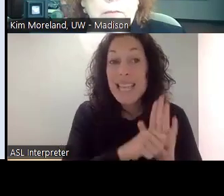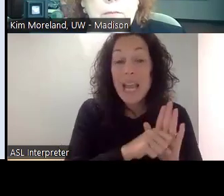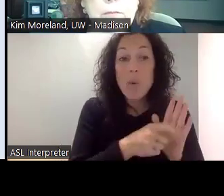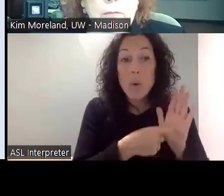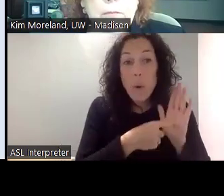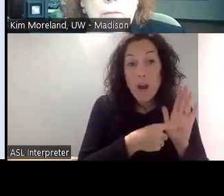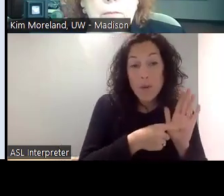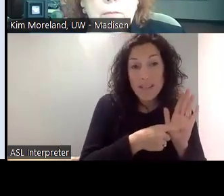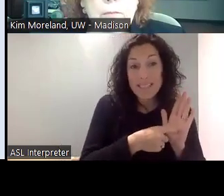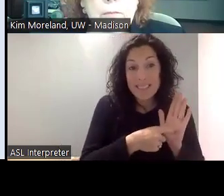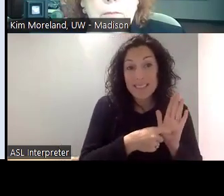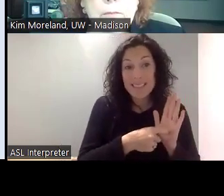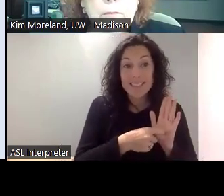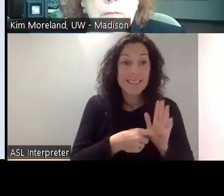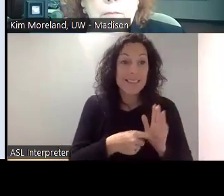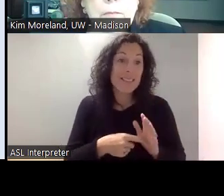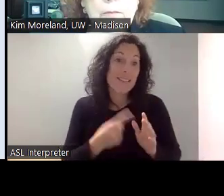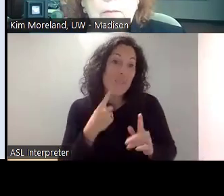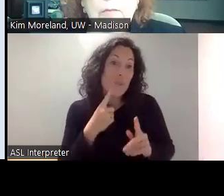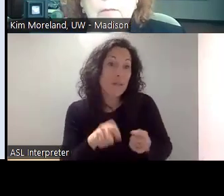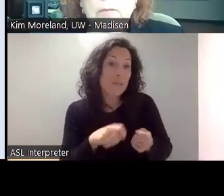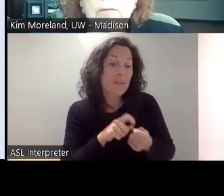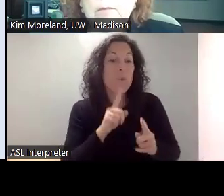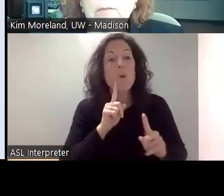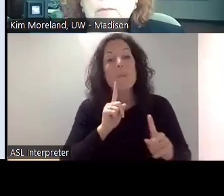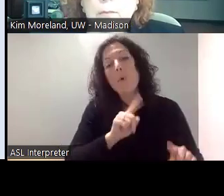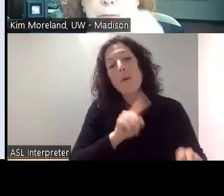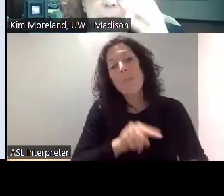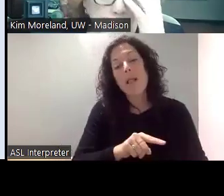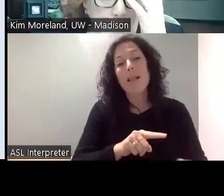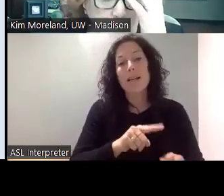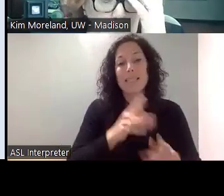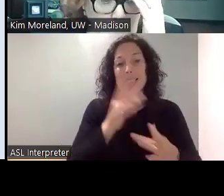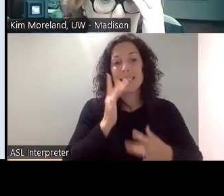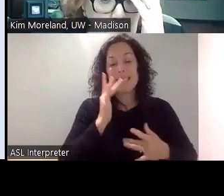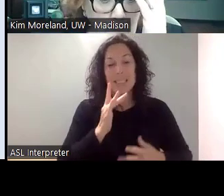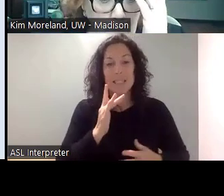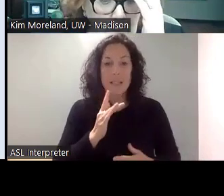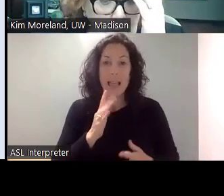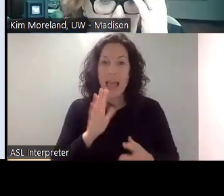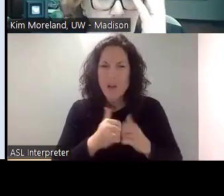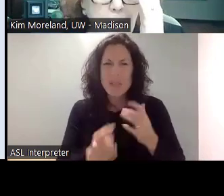say, on certain reportable diseases. How do those things come up in other countries?